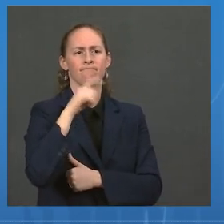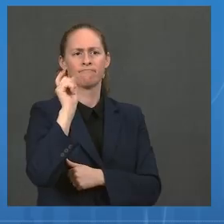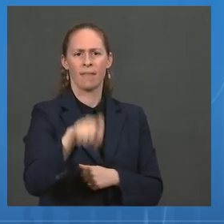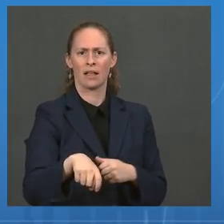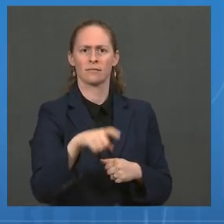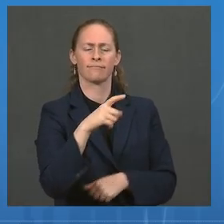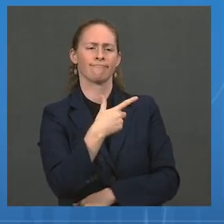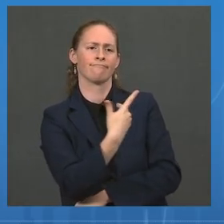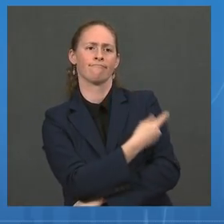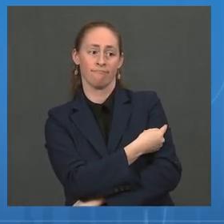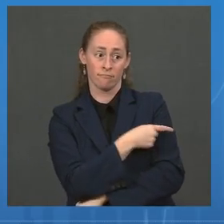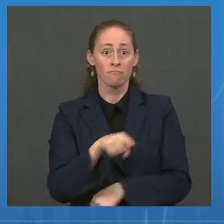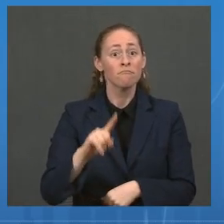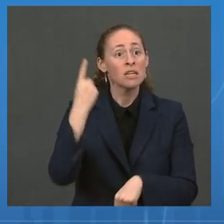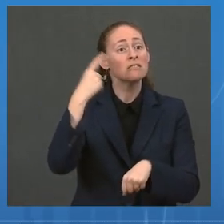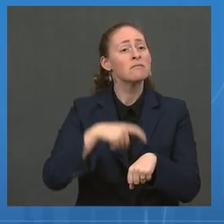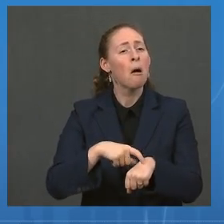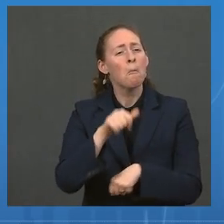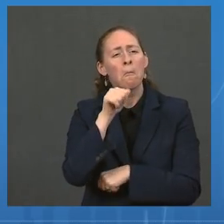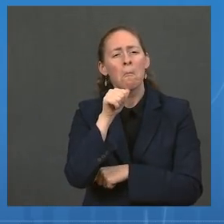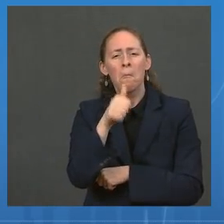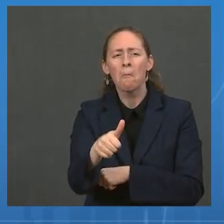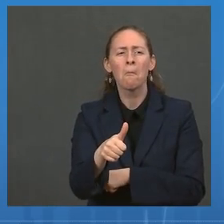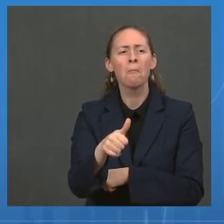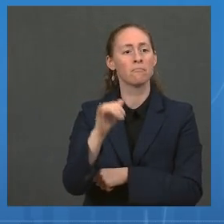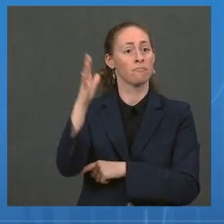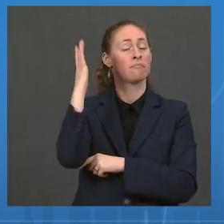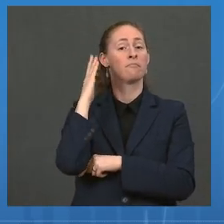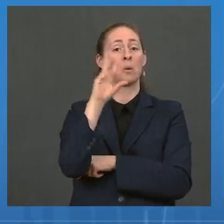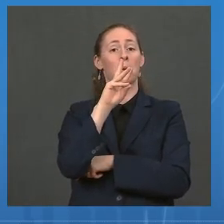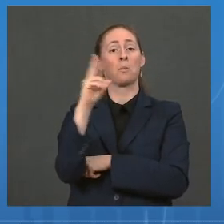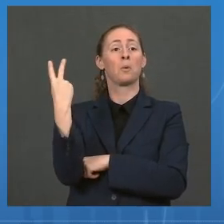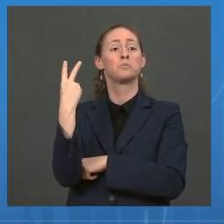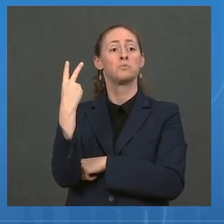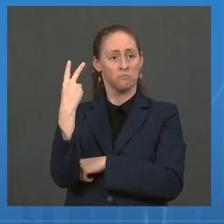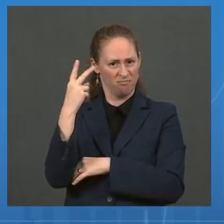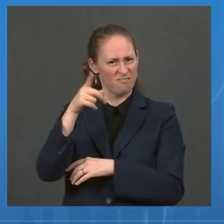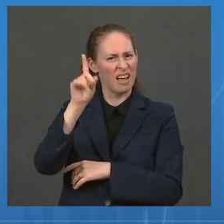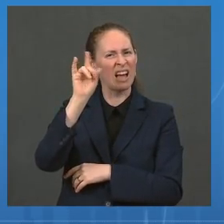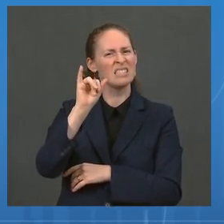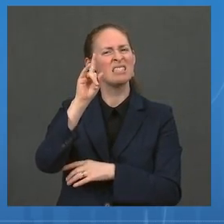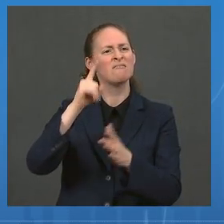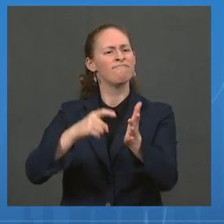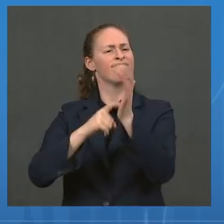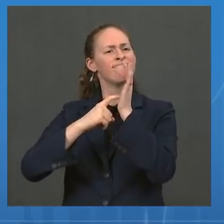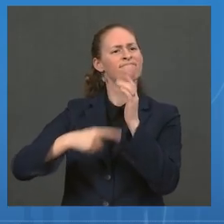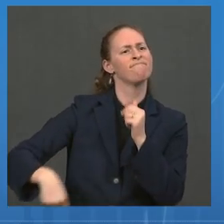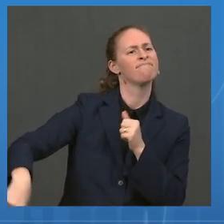During World War Two, the U.S. military required their troops to be vaccinated against a number of diseases,